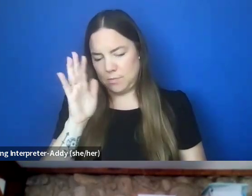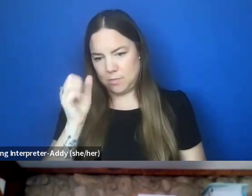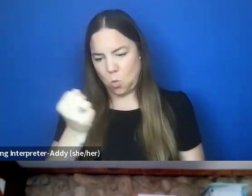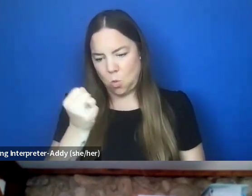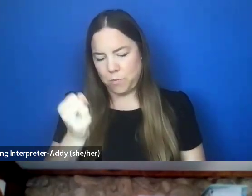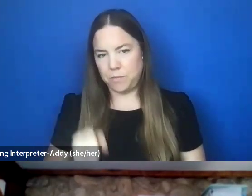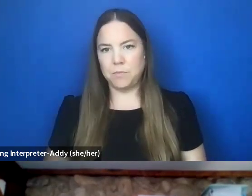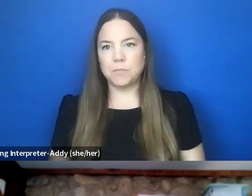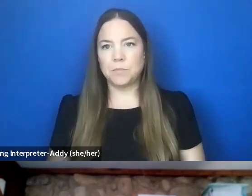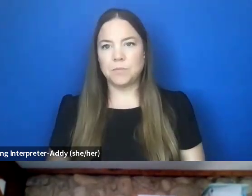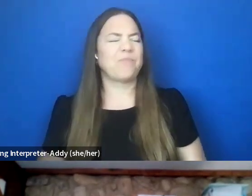Elissa w/ APRIL: I'll I'll grab it.